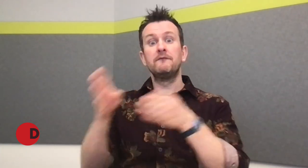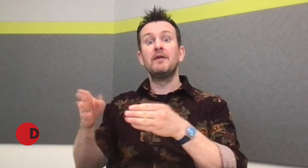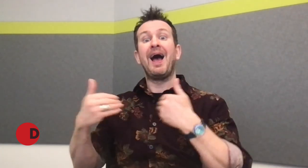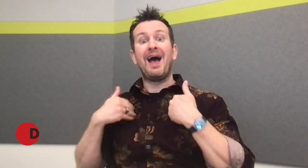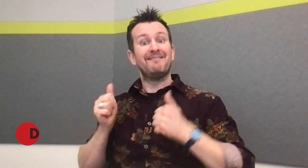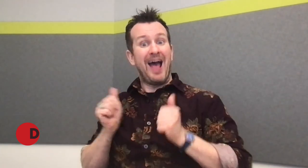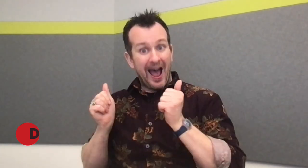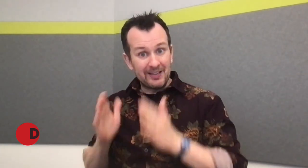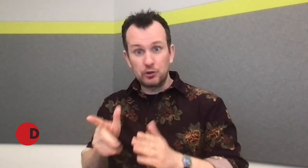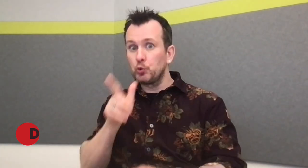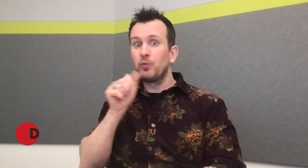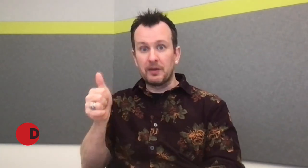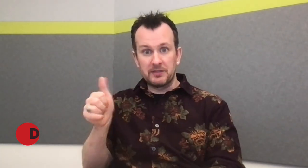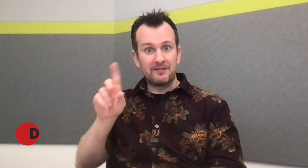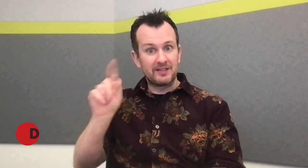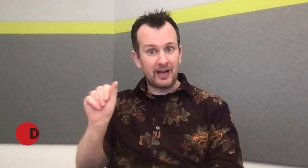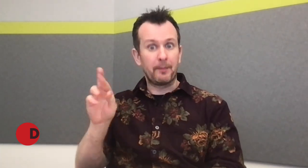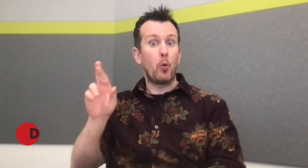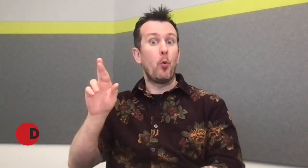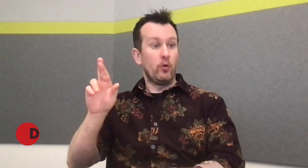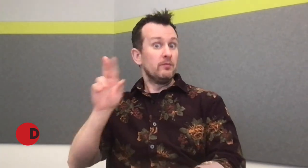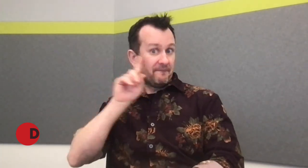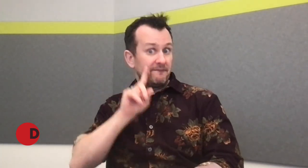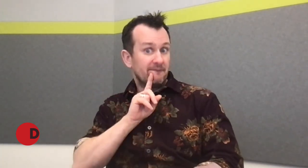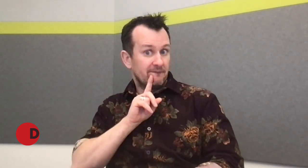actors who are also Deaf or disabled.